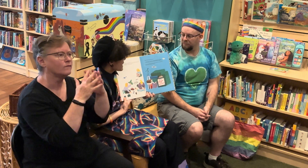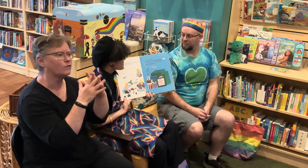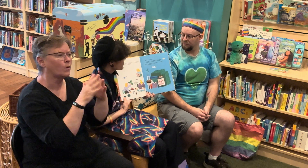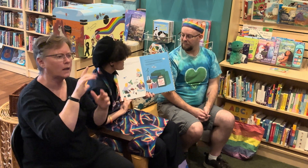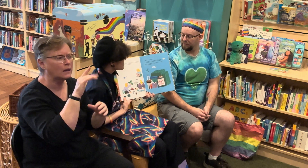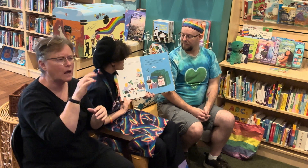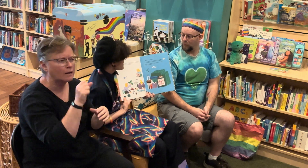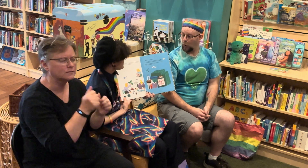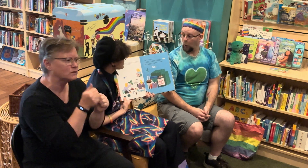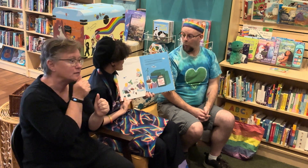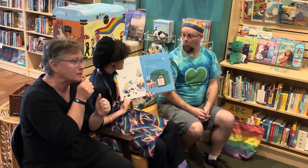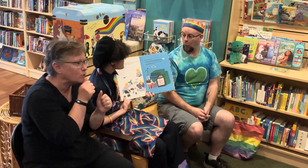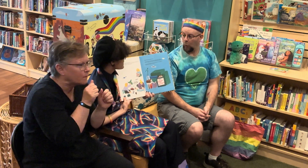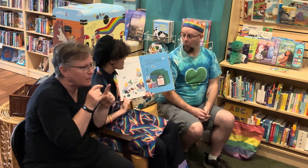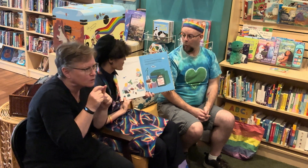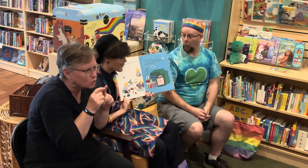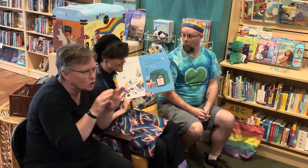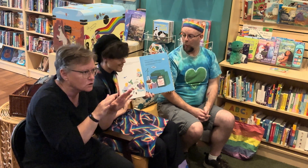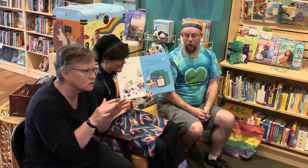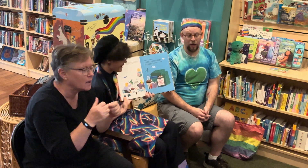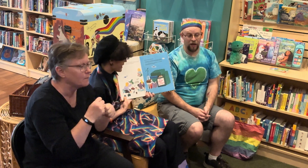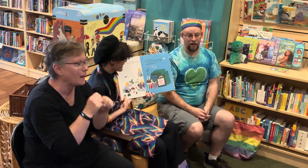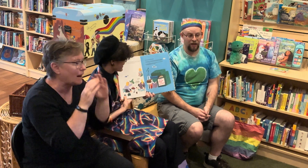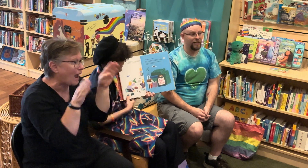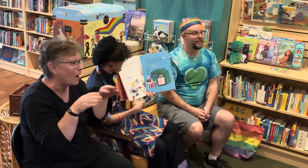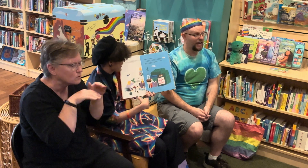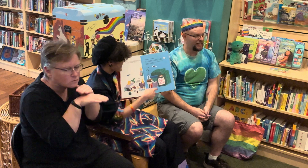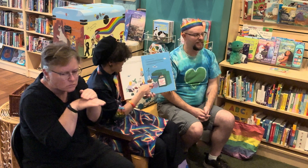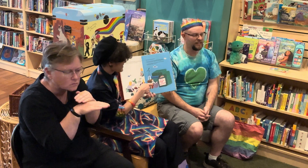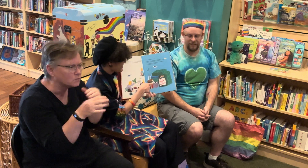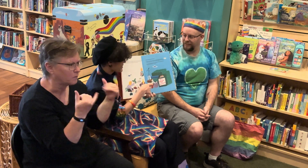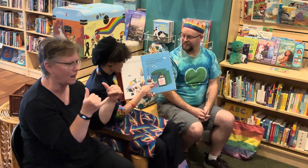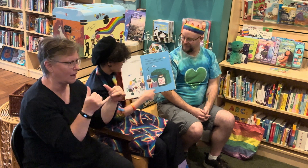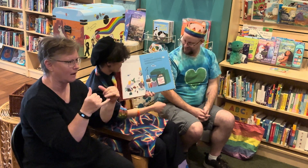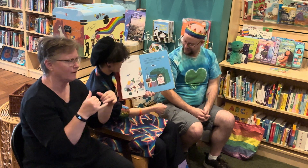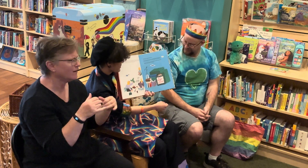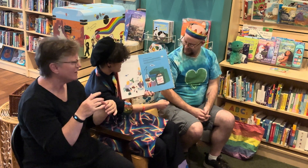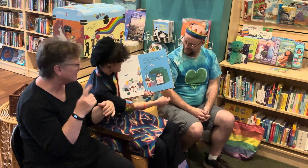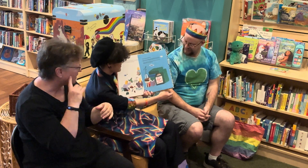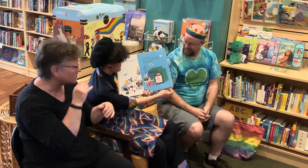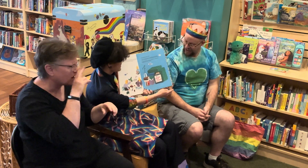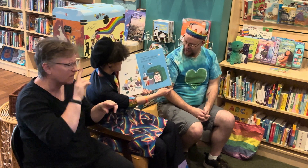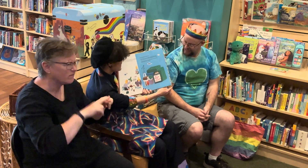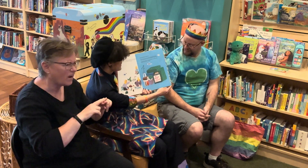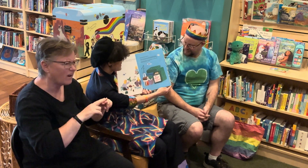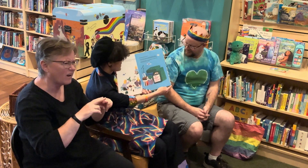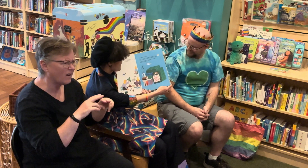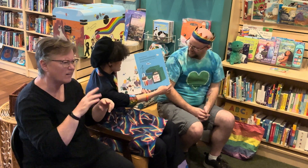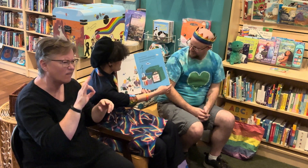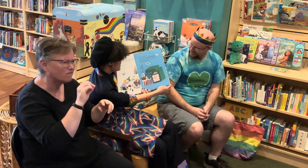passwords and made little houses where friends would play. That looks like such a fun fort. That's kind of the stuff that I would